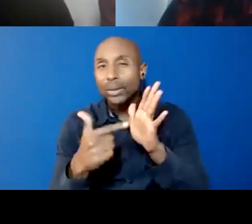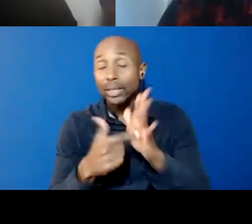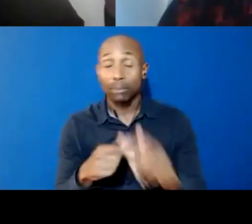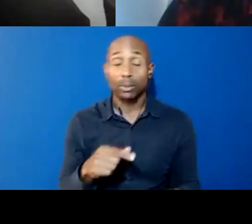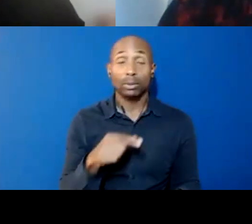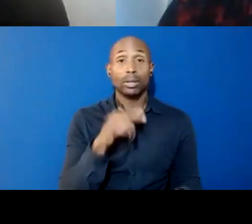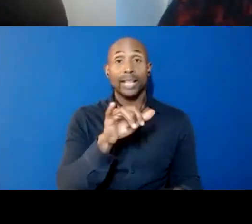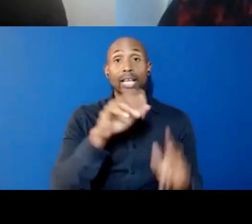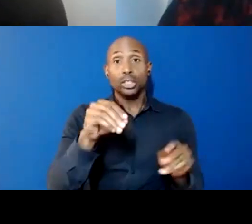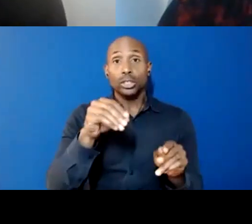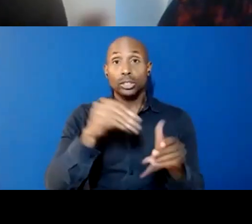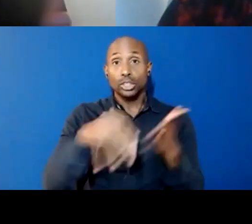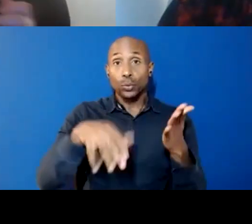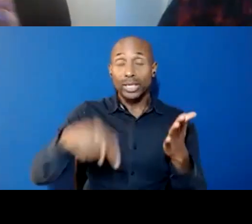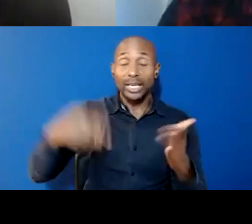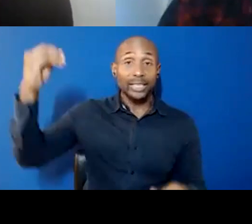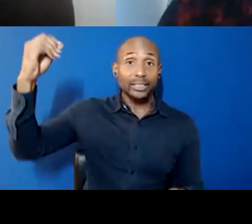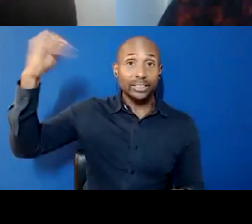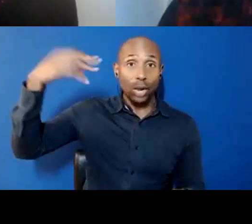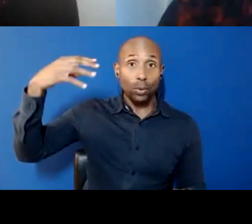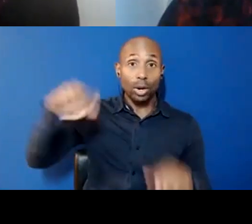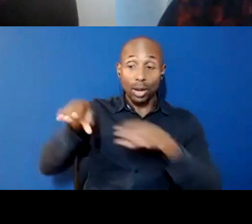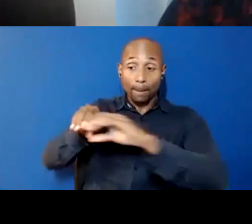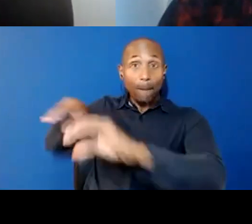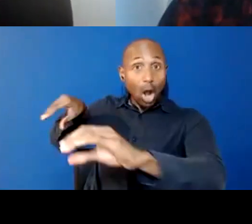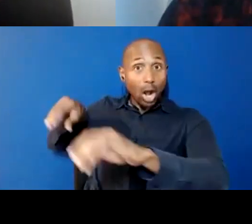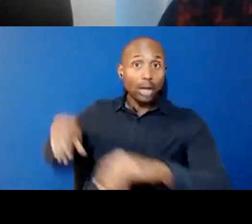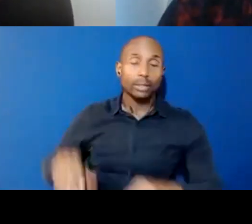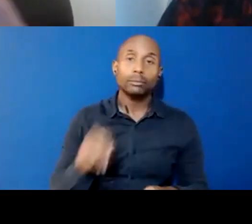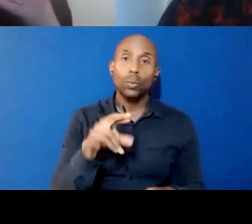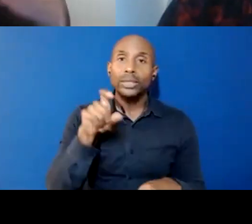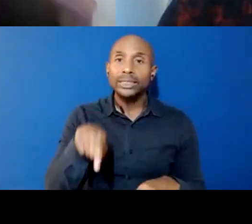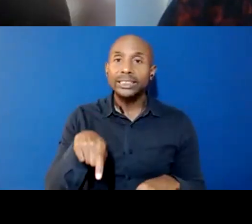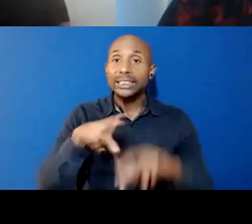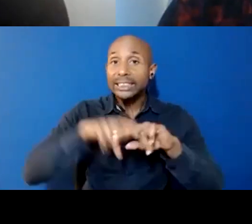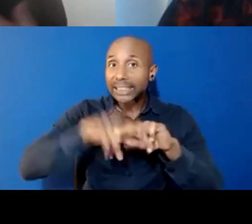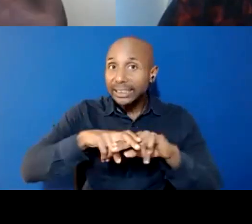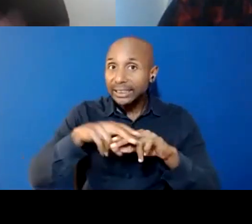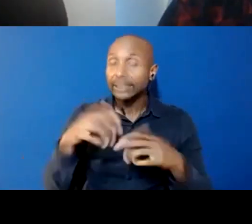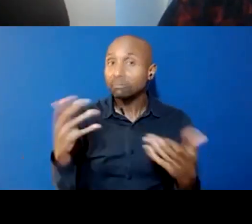Do they need a seat in the bathroom? All kinds of things.